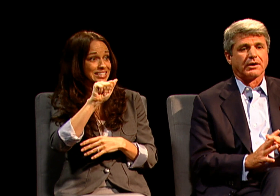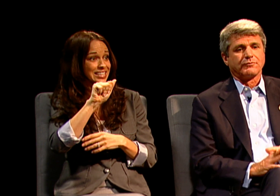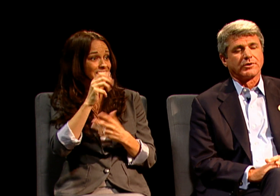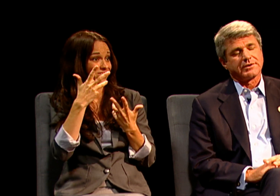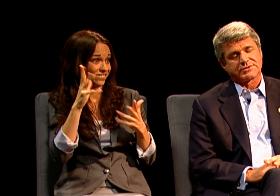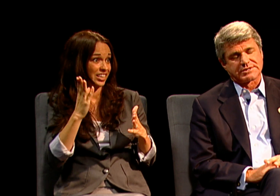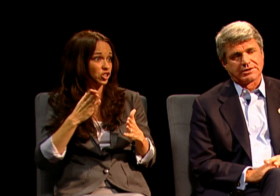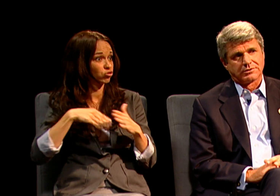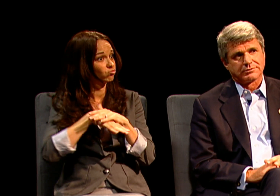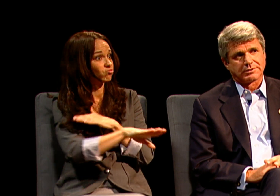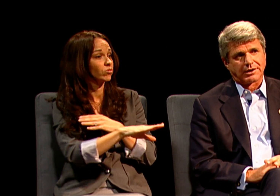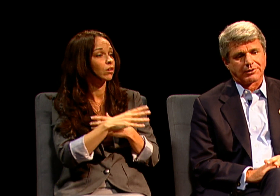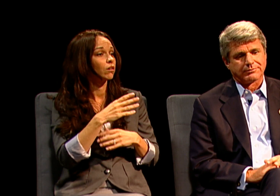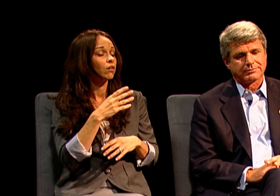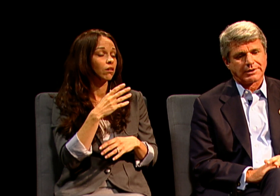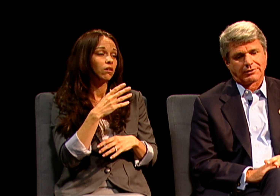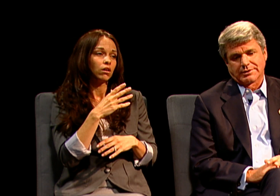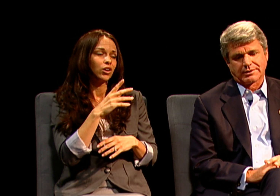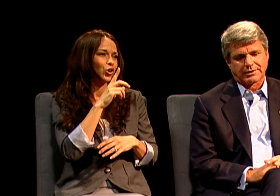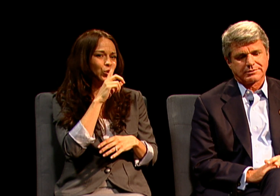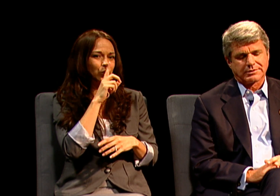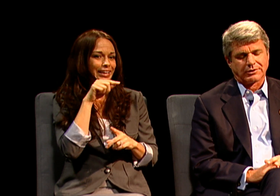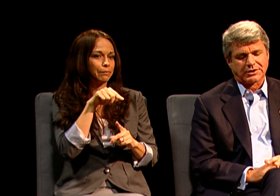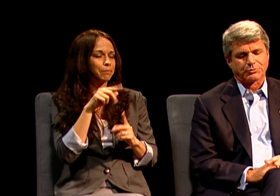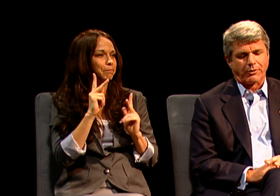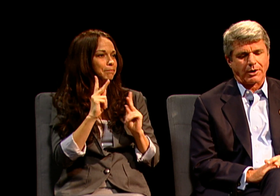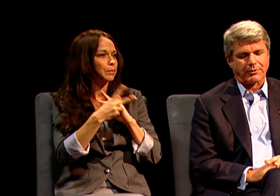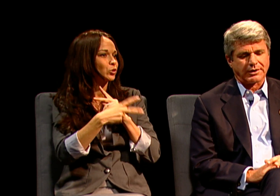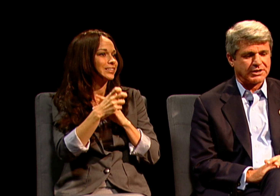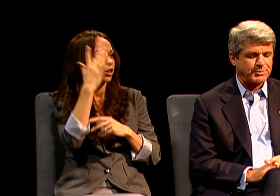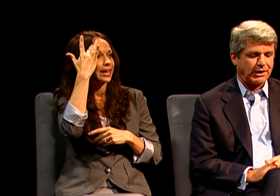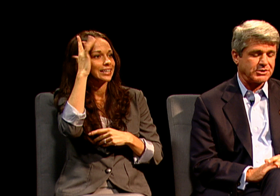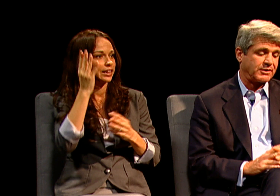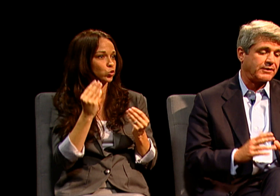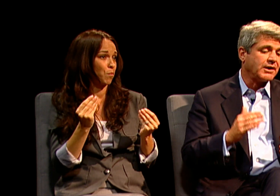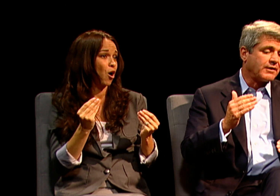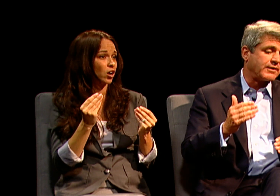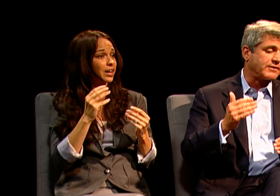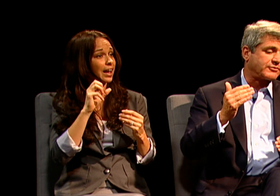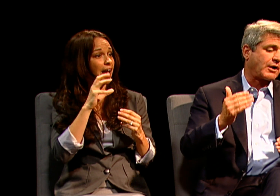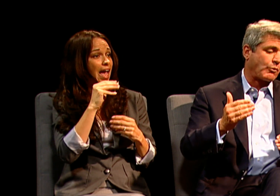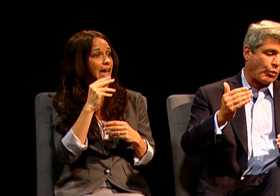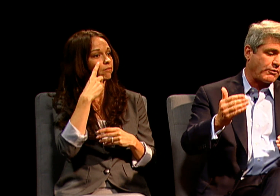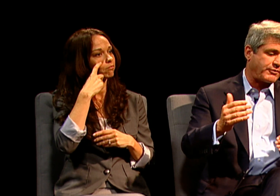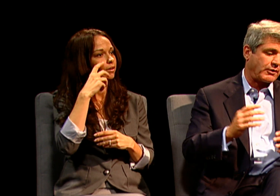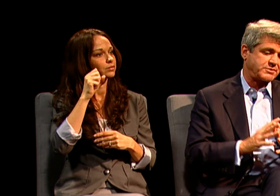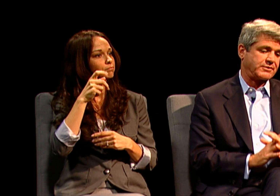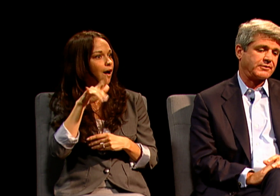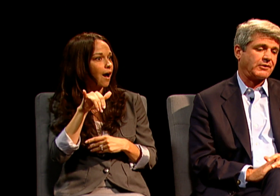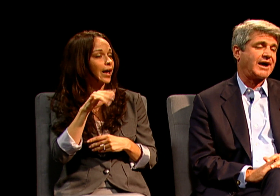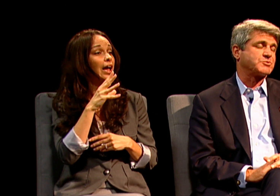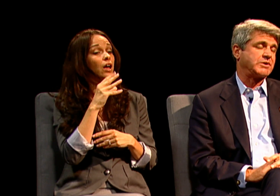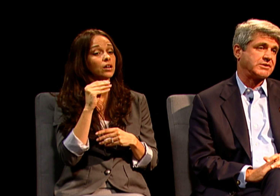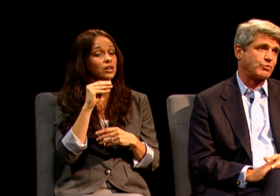REALLY TO STEAL, YOU KNOW, INTELLECTUAL PROPERTY AND ESPIONAGE. THEN THE CYBER WARFARE IS THE LAST PIECE